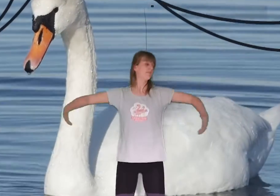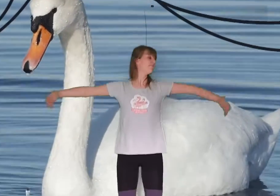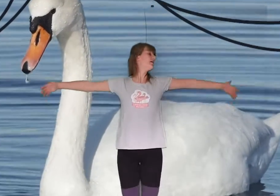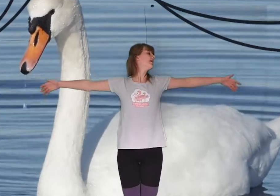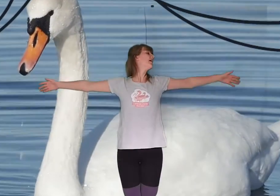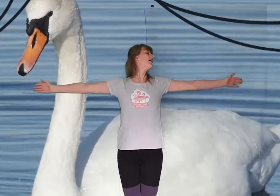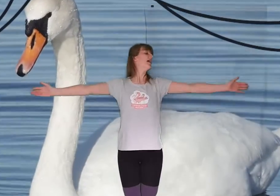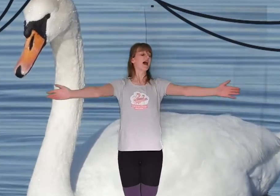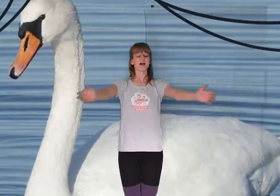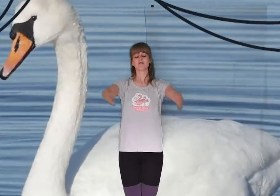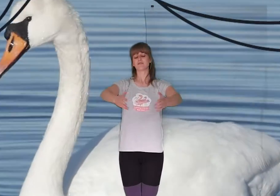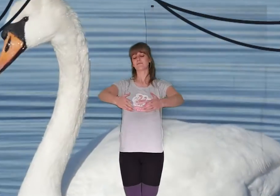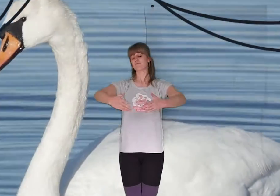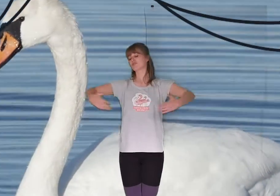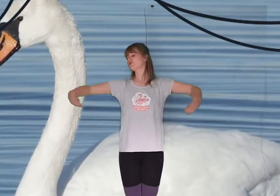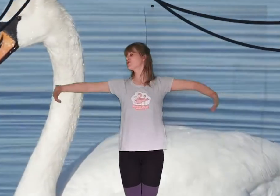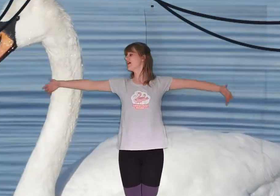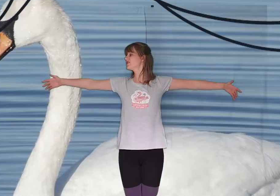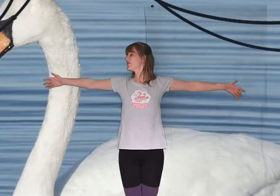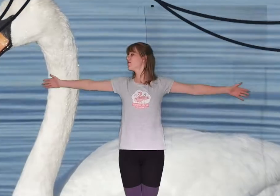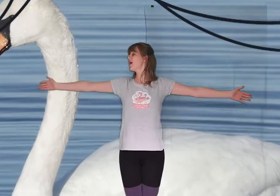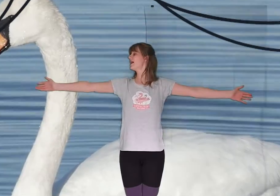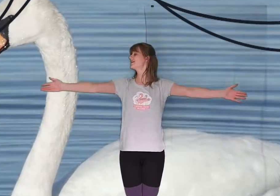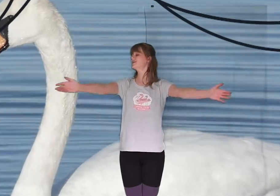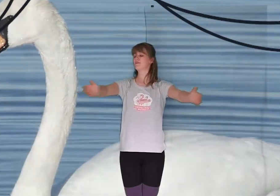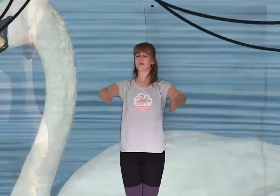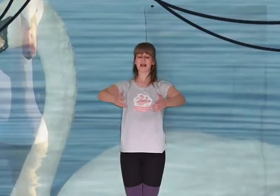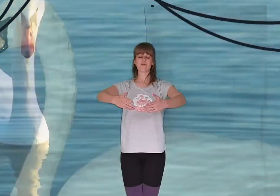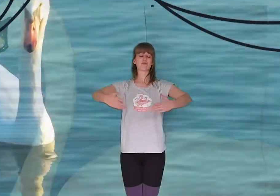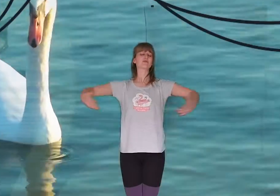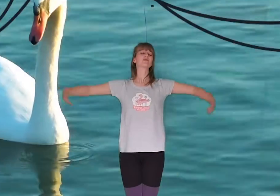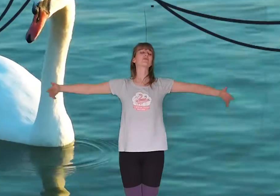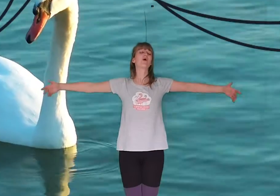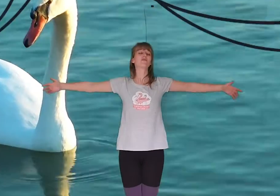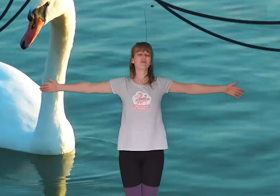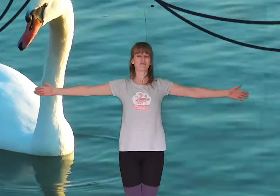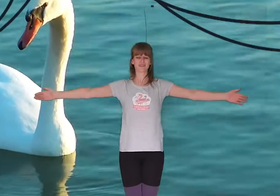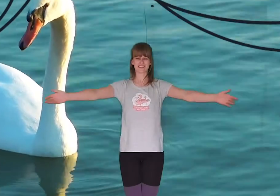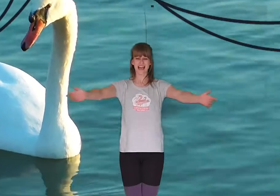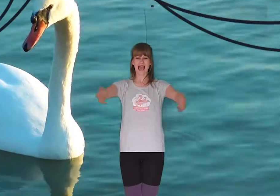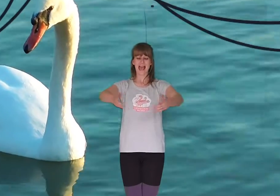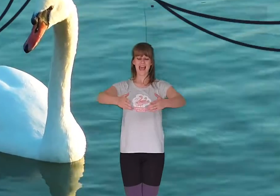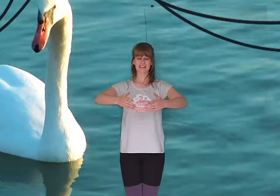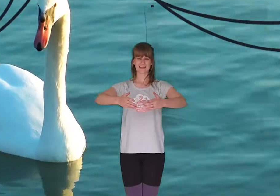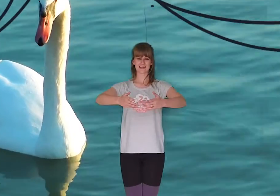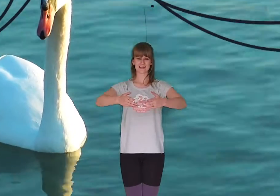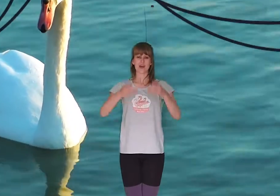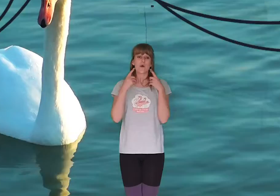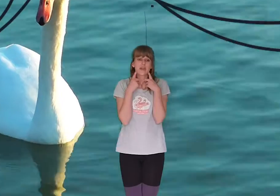bigger and stretch out wide as you play with your swan movements, excellent. We could